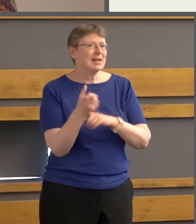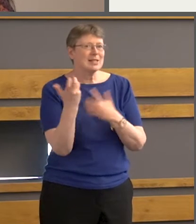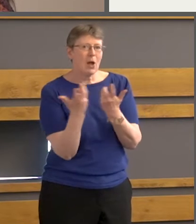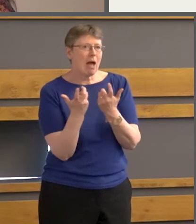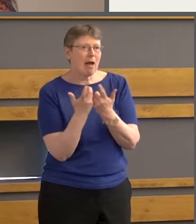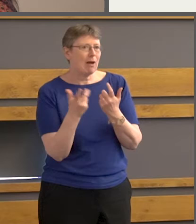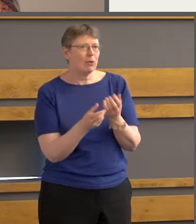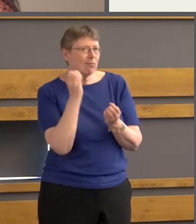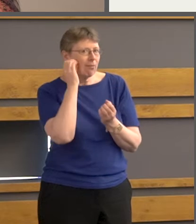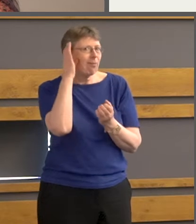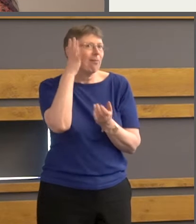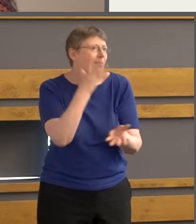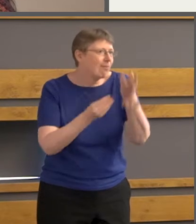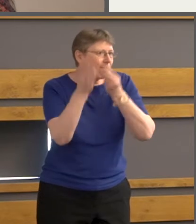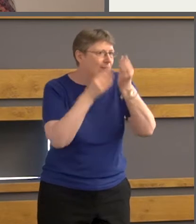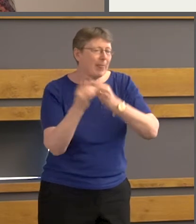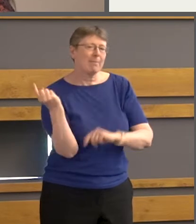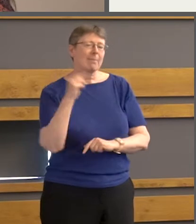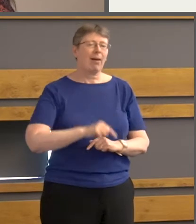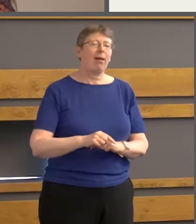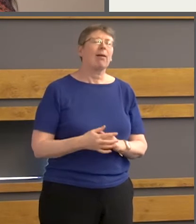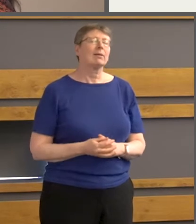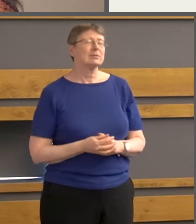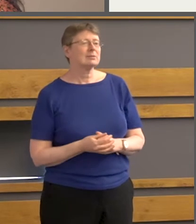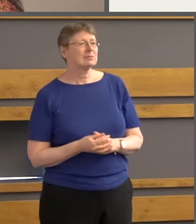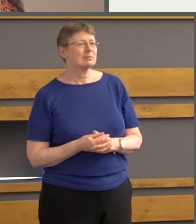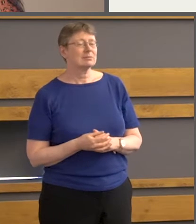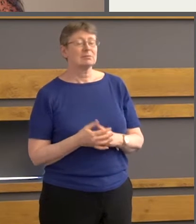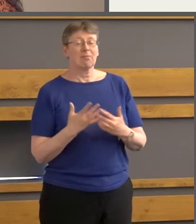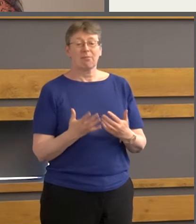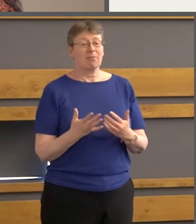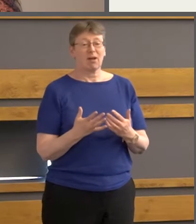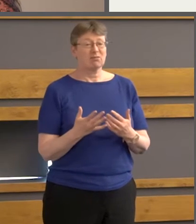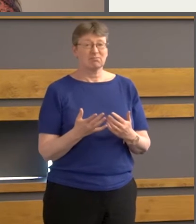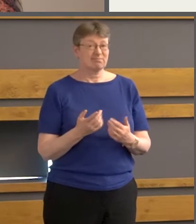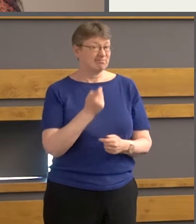to give impetus to the industry's development. Neither were to prove very successful,